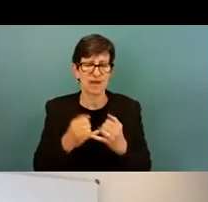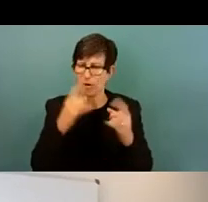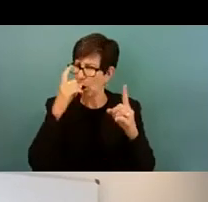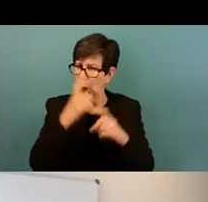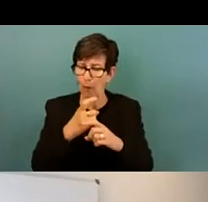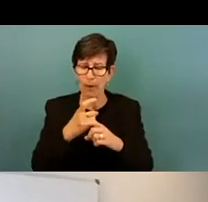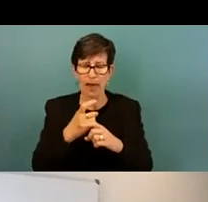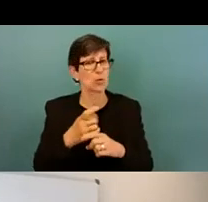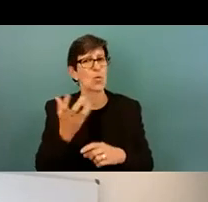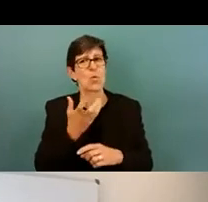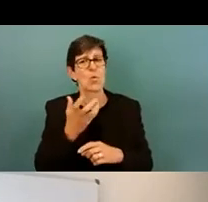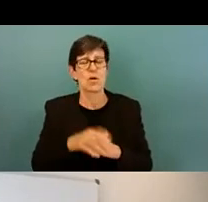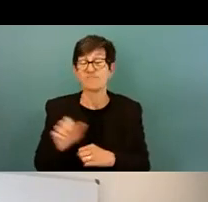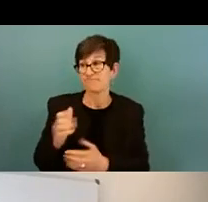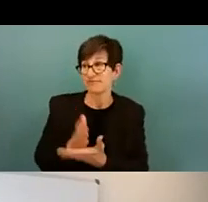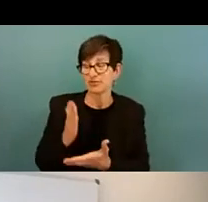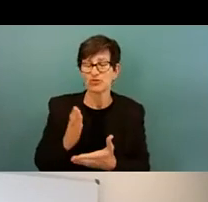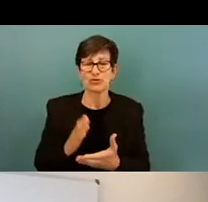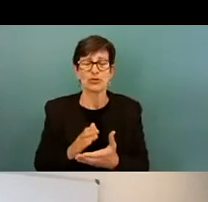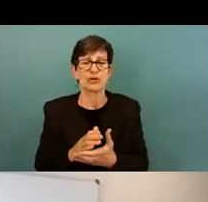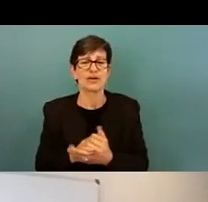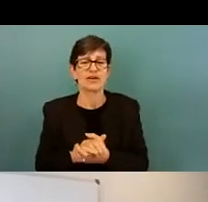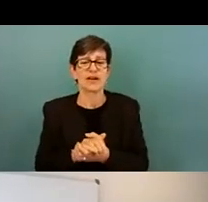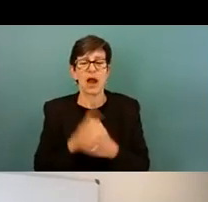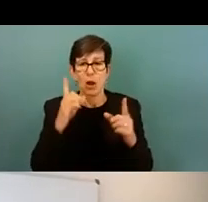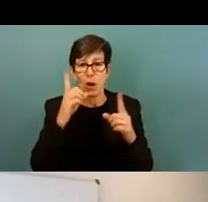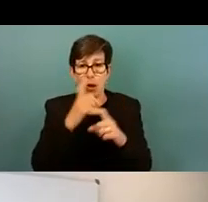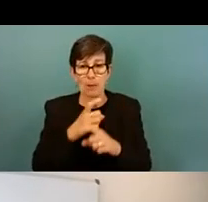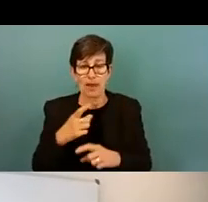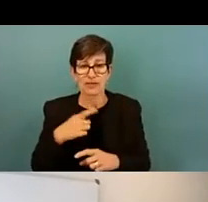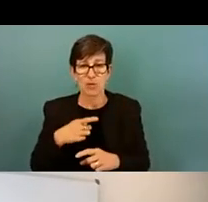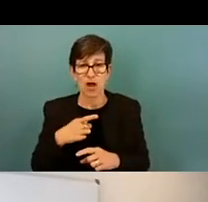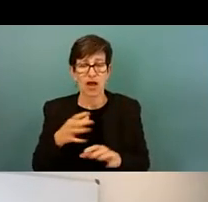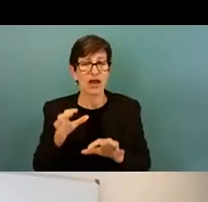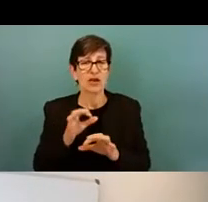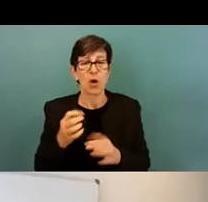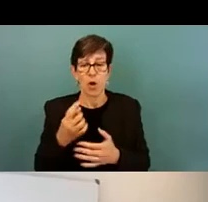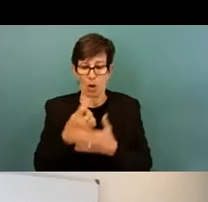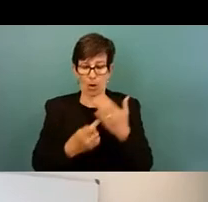that's the case. It's not... And the complexity here is not just going to be about who stays